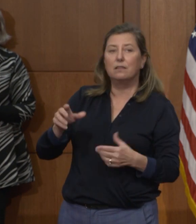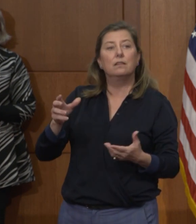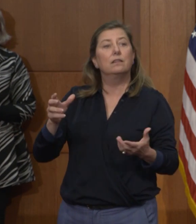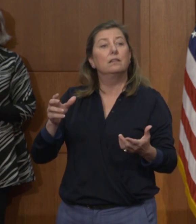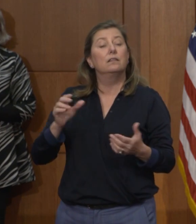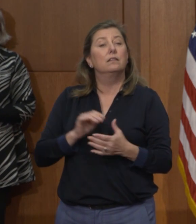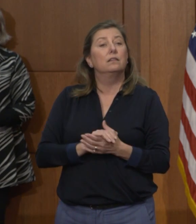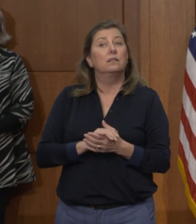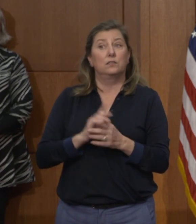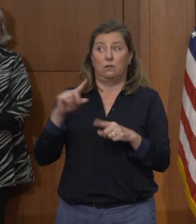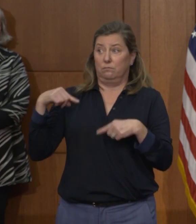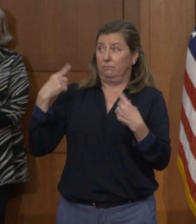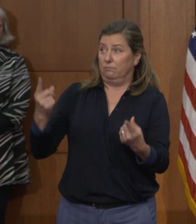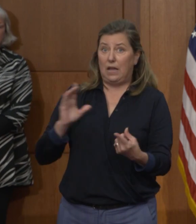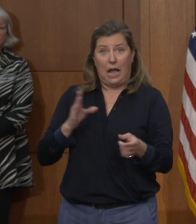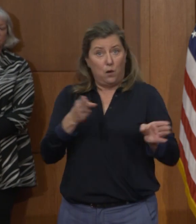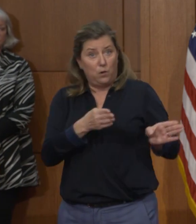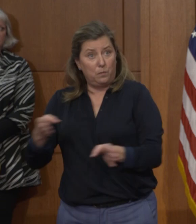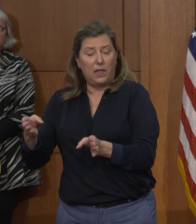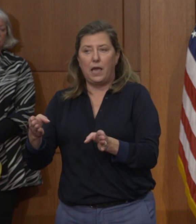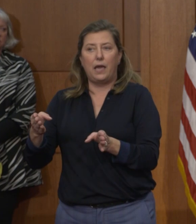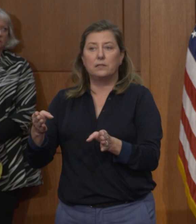others? And now I have really as best I can try to be consistent, um,